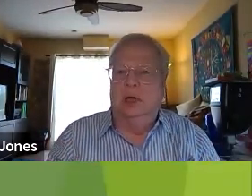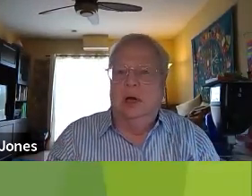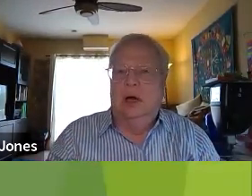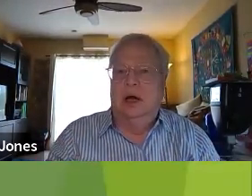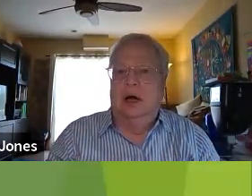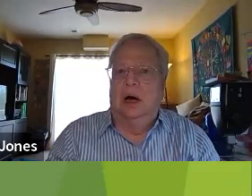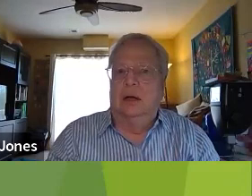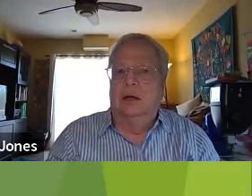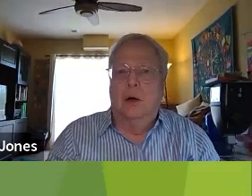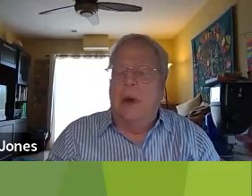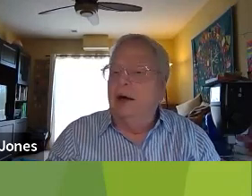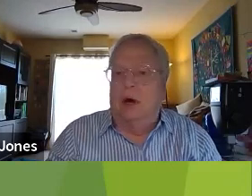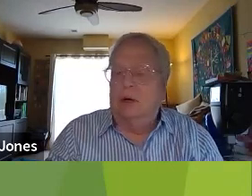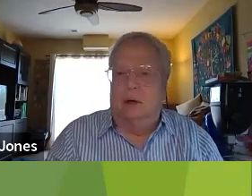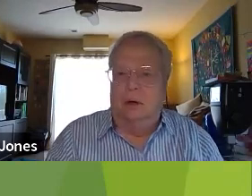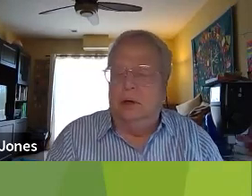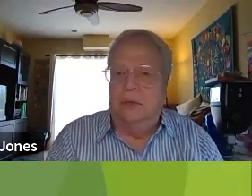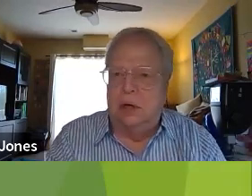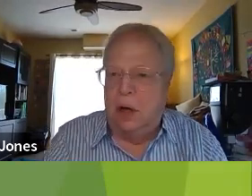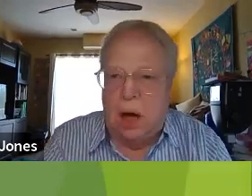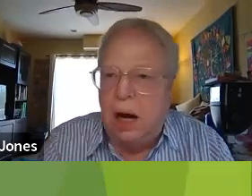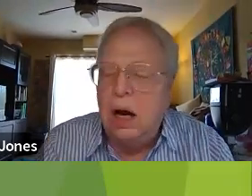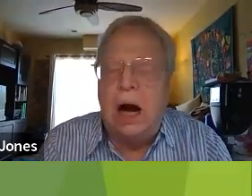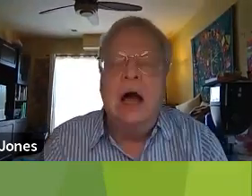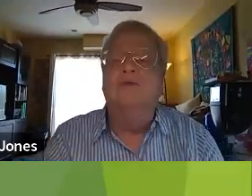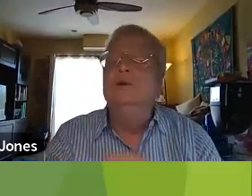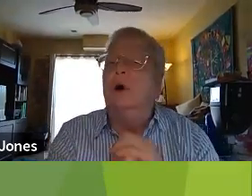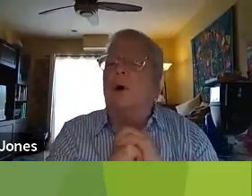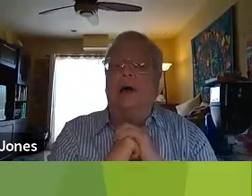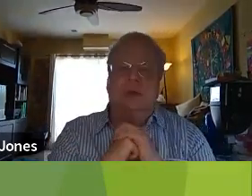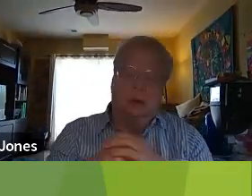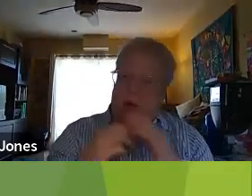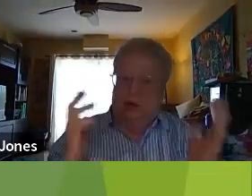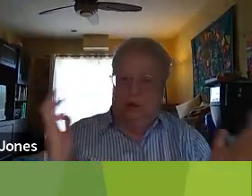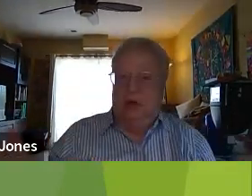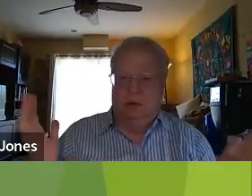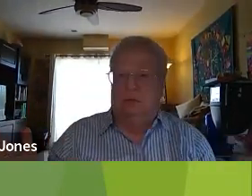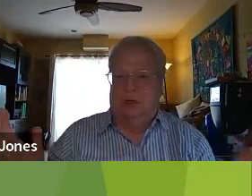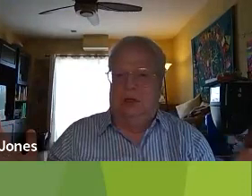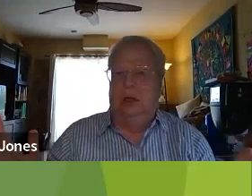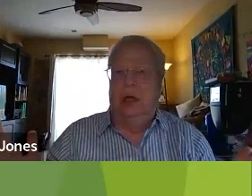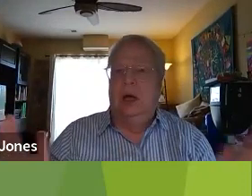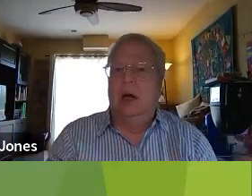and my daughter will look at me like, I have no idea what you're saying to me.